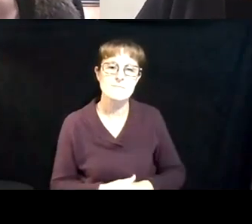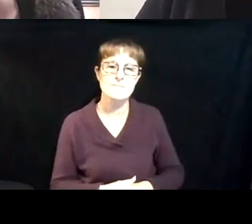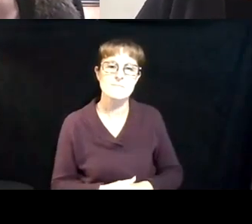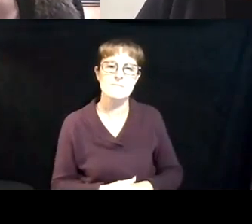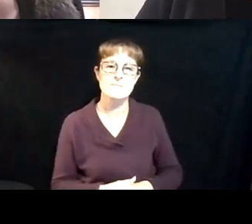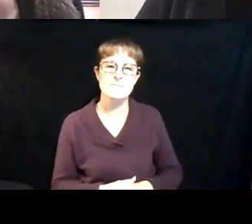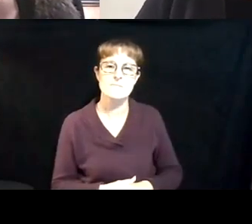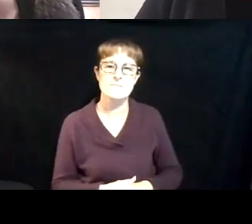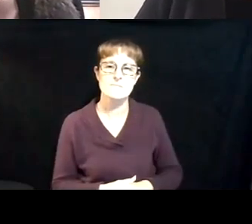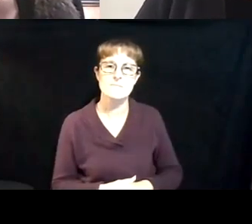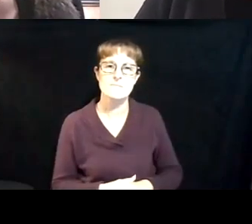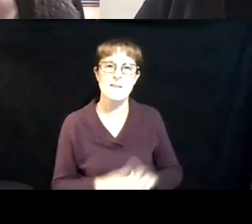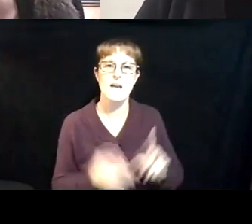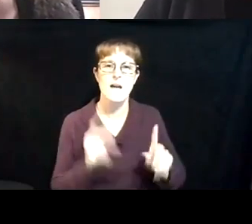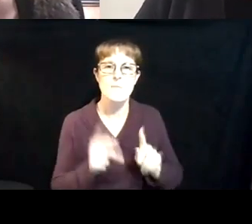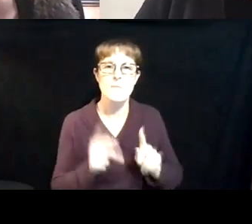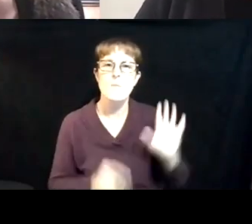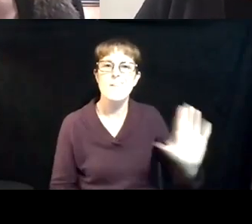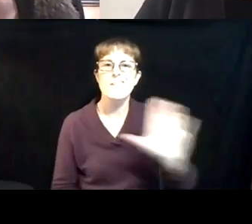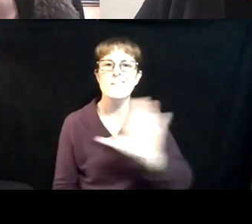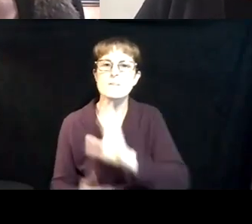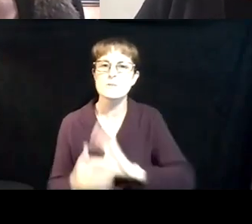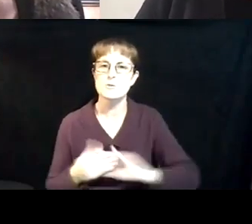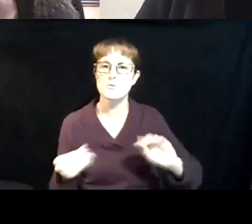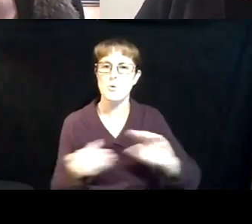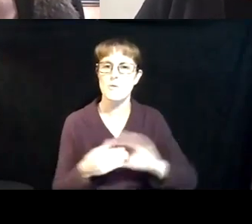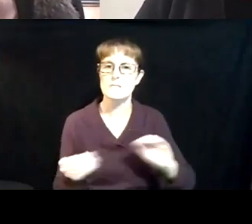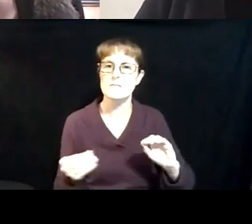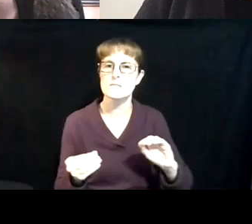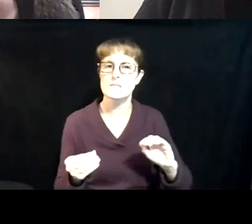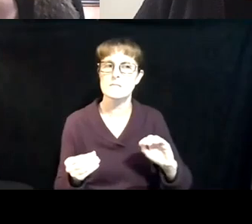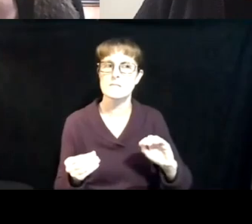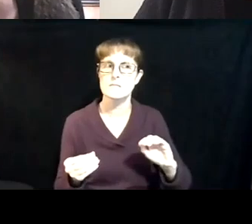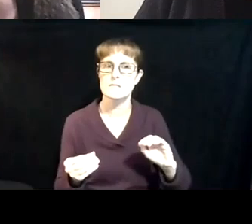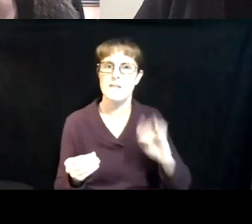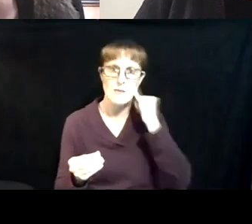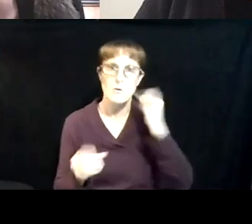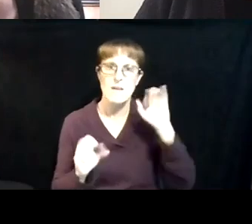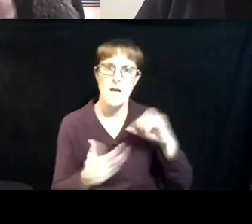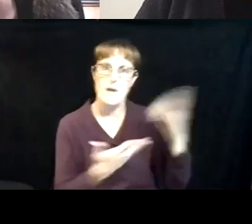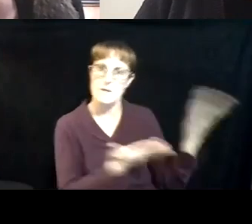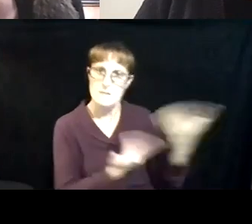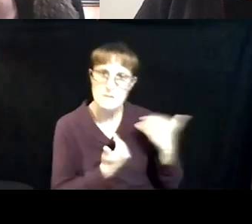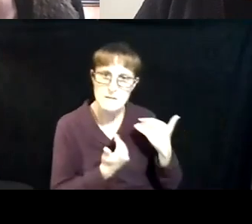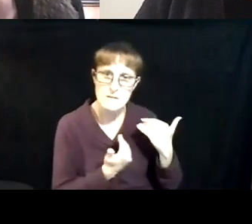stories in a way that it matters to people, I do think it makes a difference and I'll shut up in a minute,